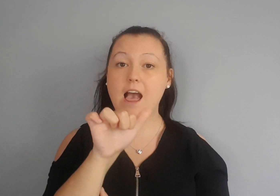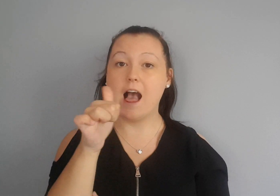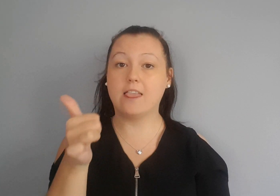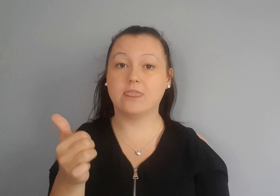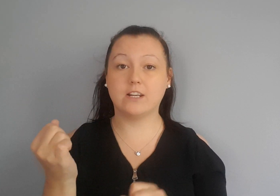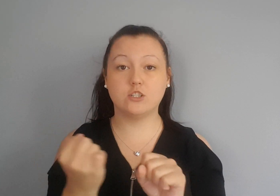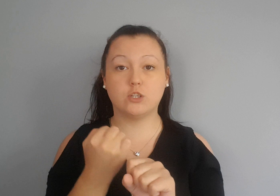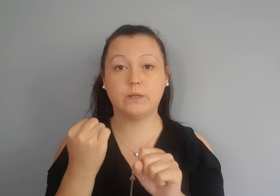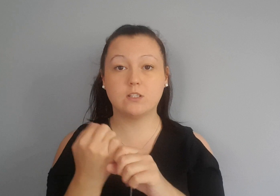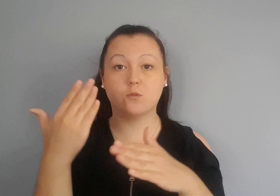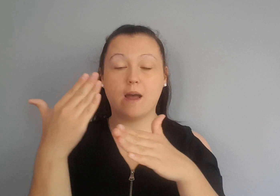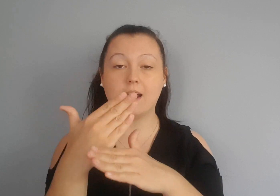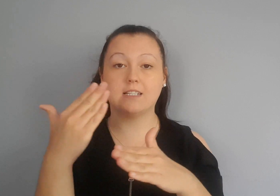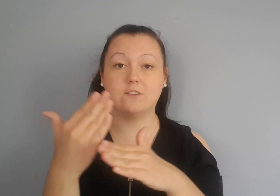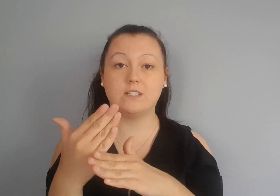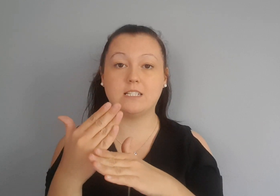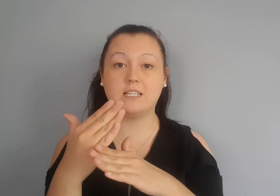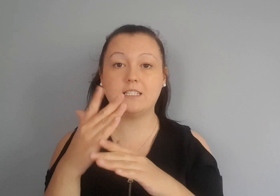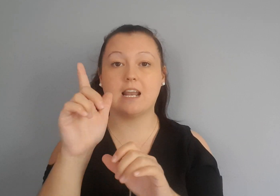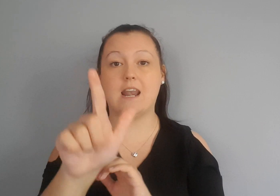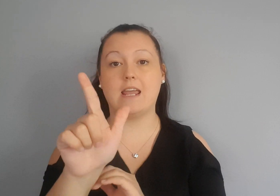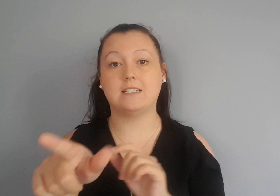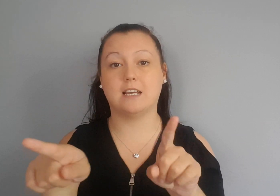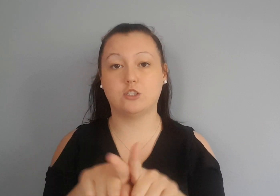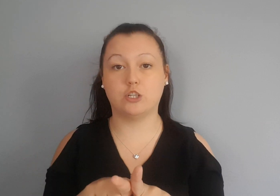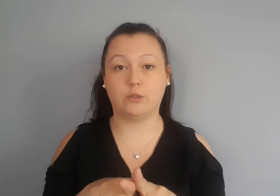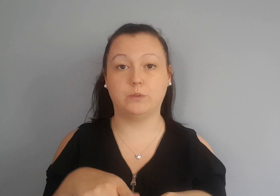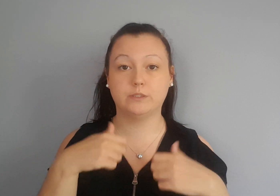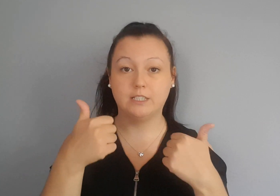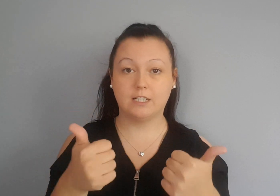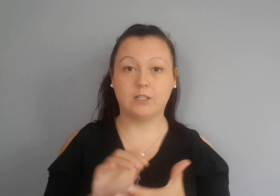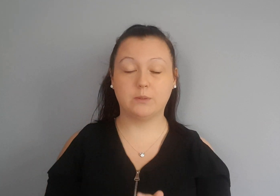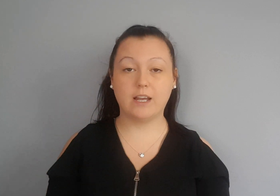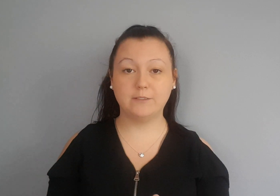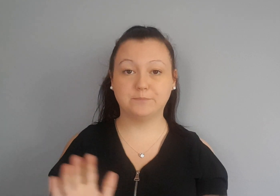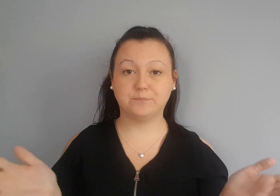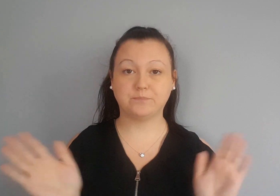And then doing some activities later too. Ok.